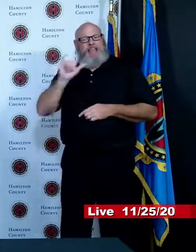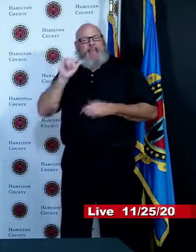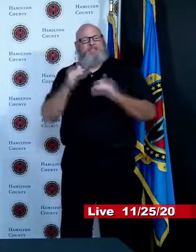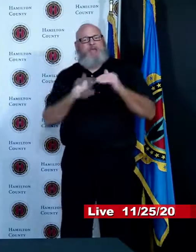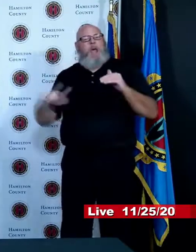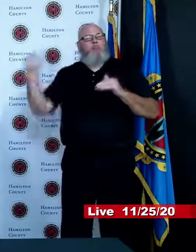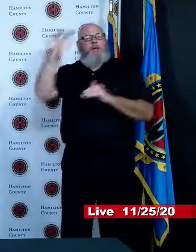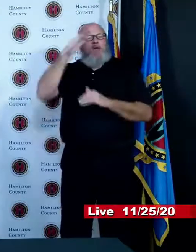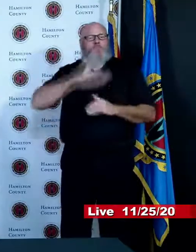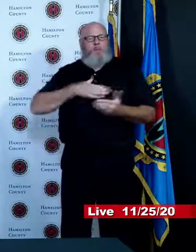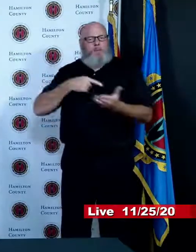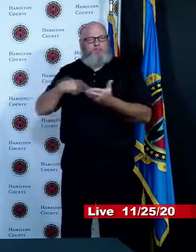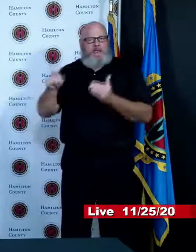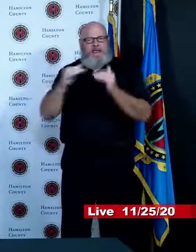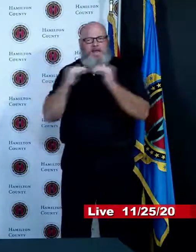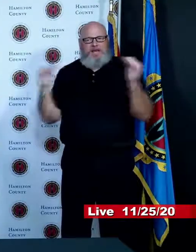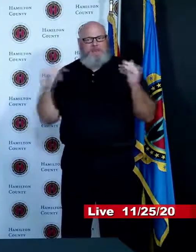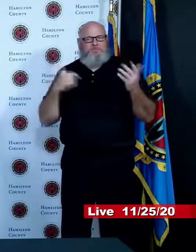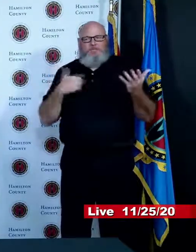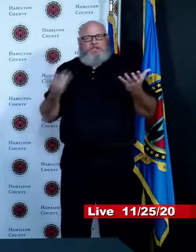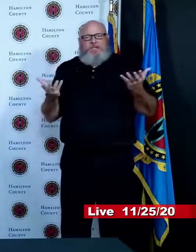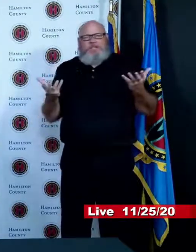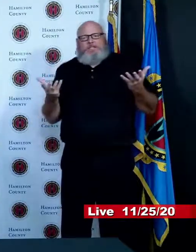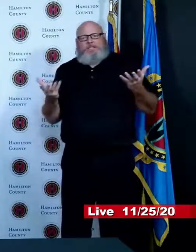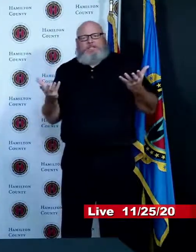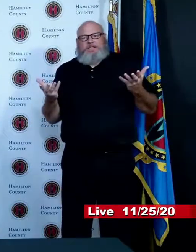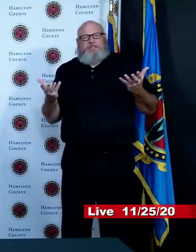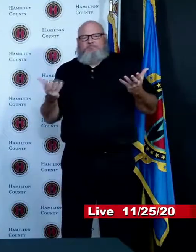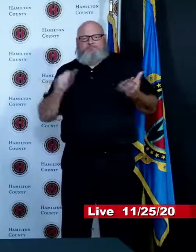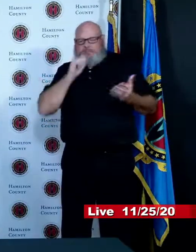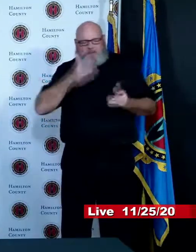work and and home and trying to you know homeschool kids or virtual school kids and